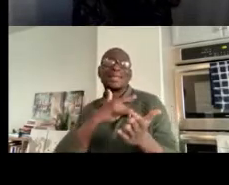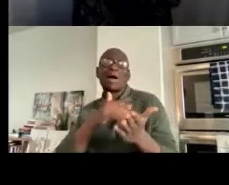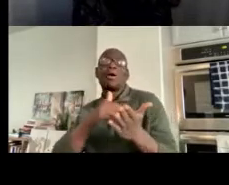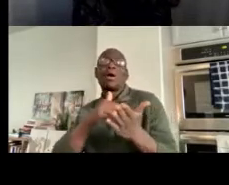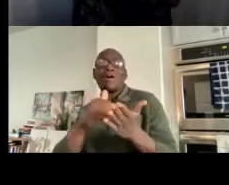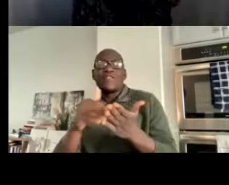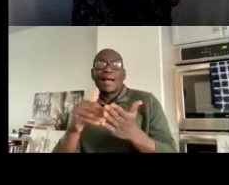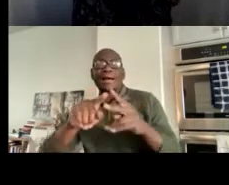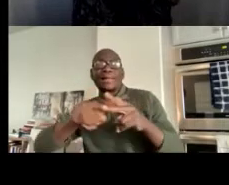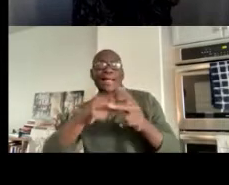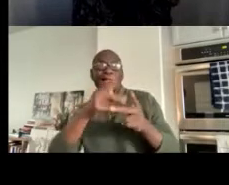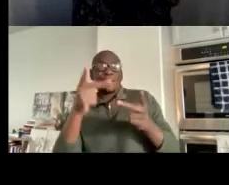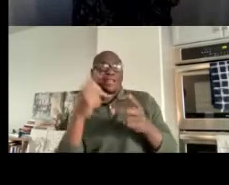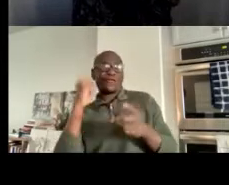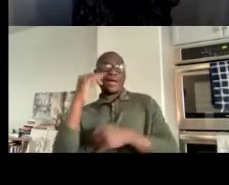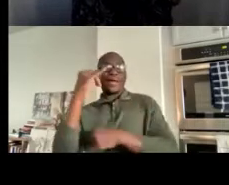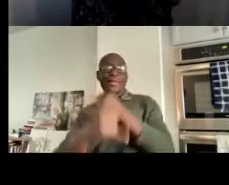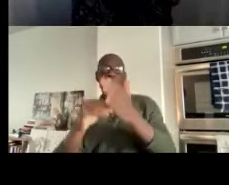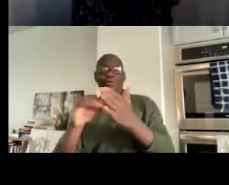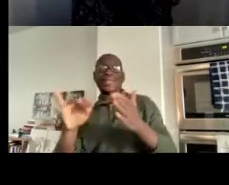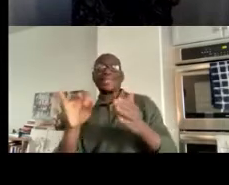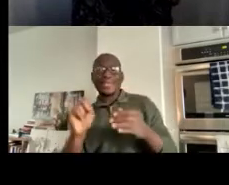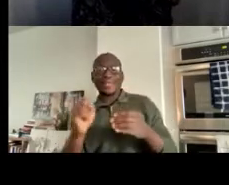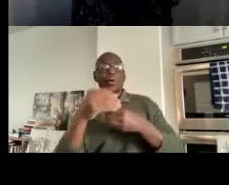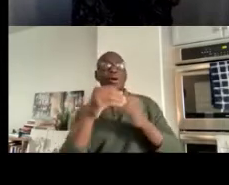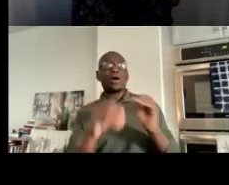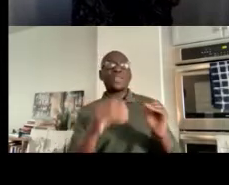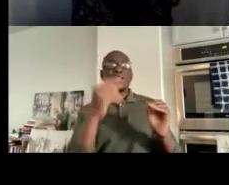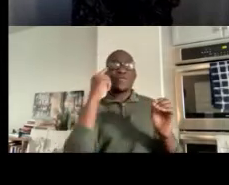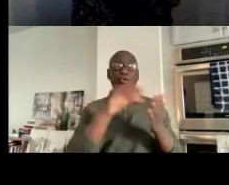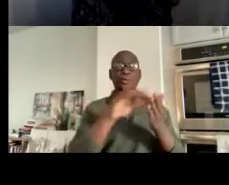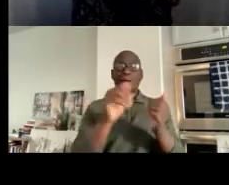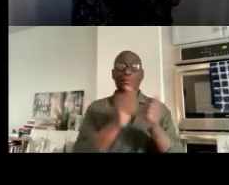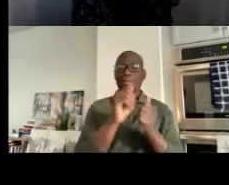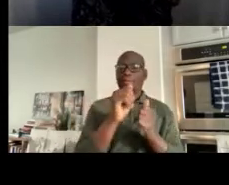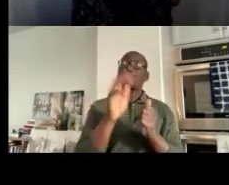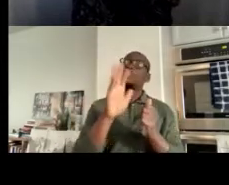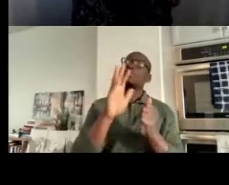student coming into University, often the starting place for international students is the